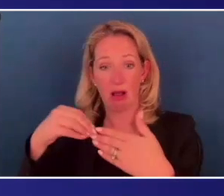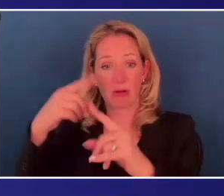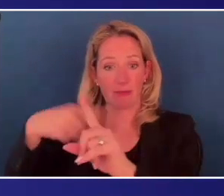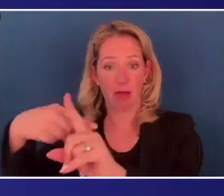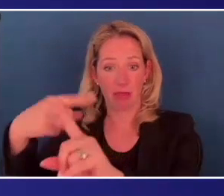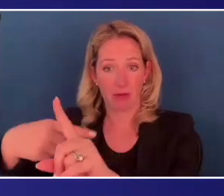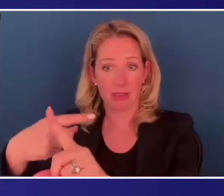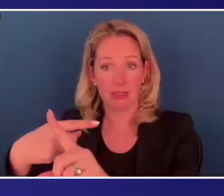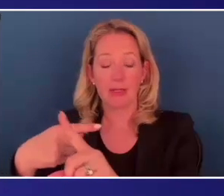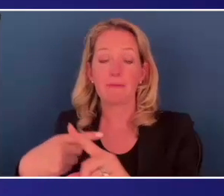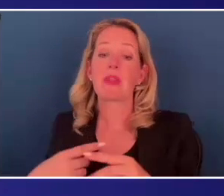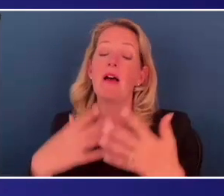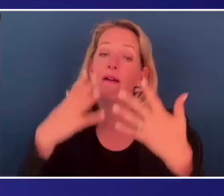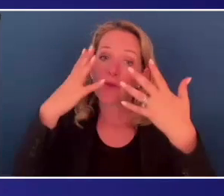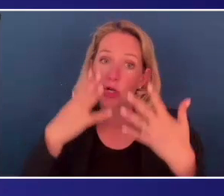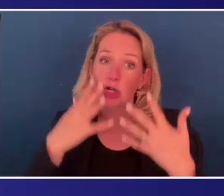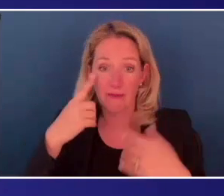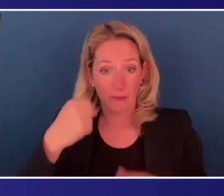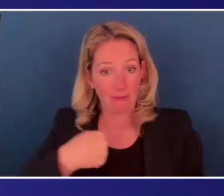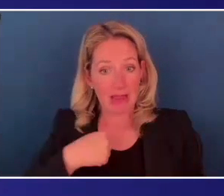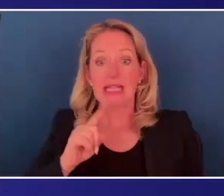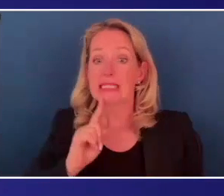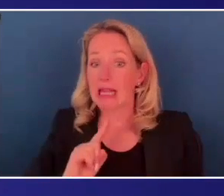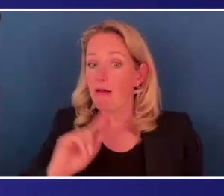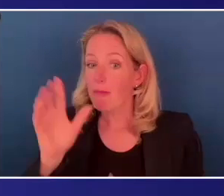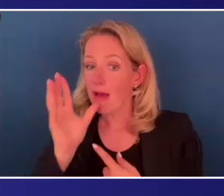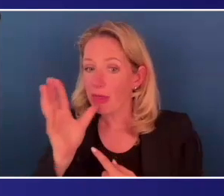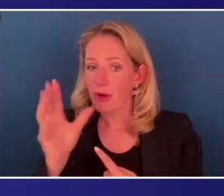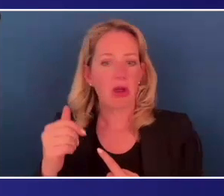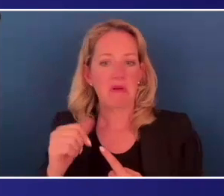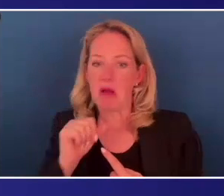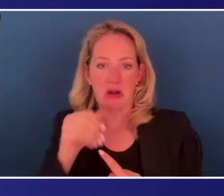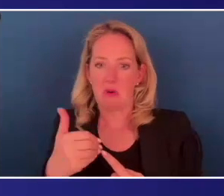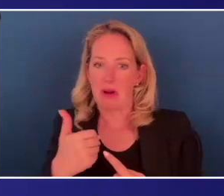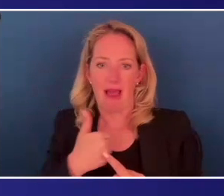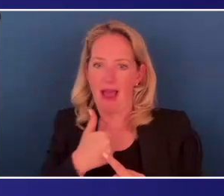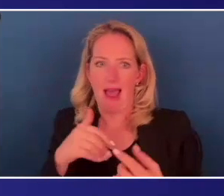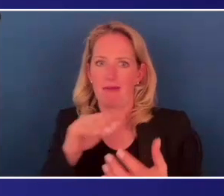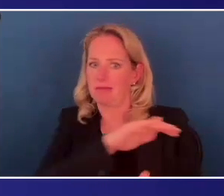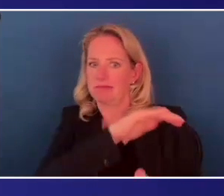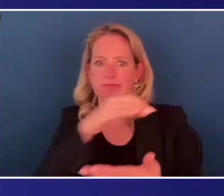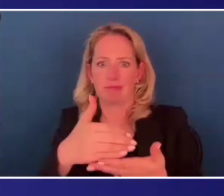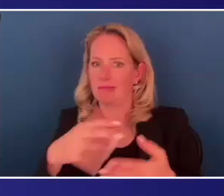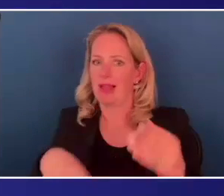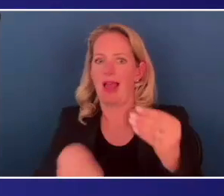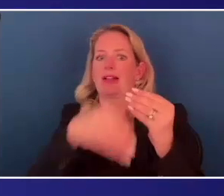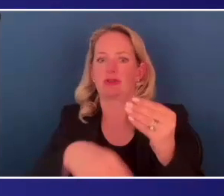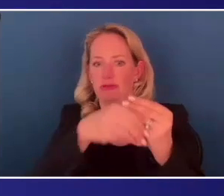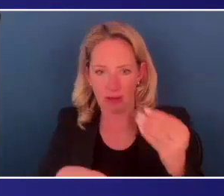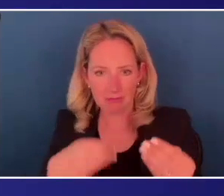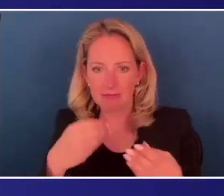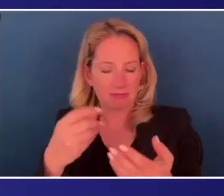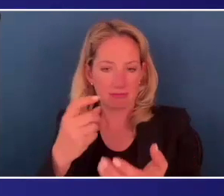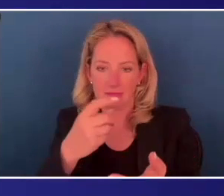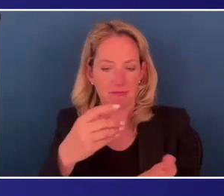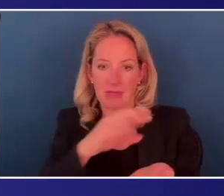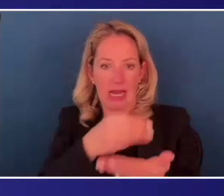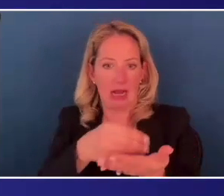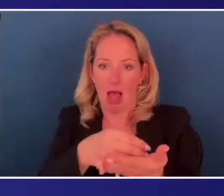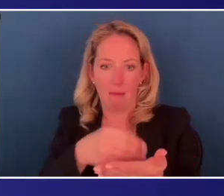Now, unfortunately for me as a single mother, I don't have that much disposable income. But that's why this conversation is so important today.